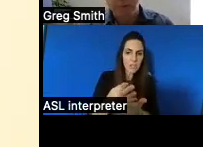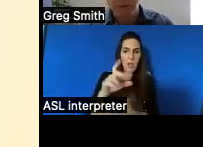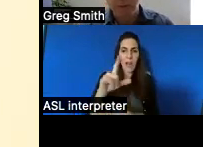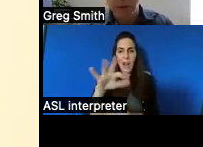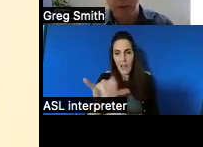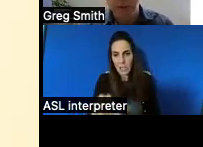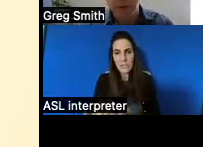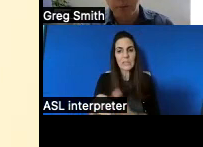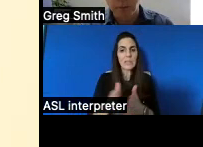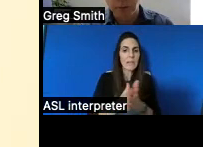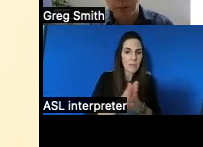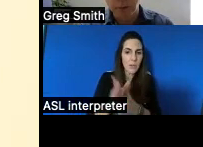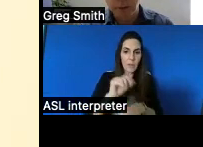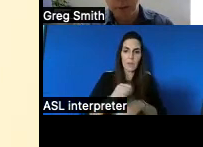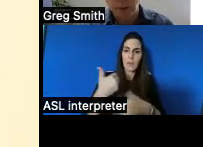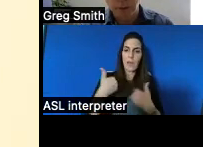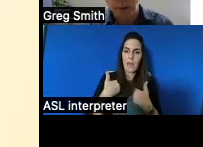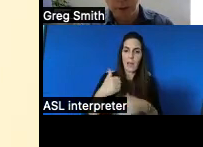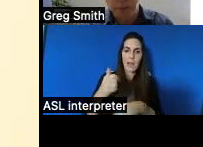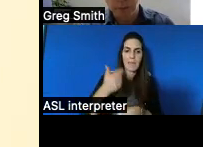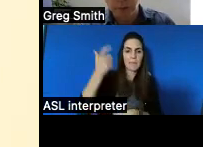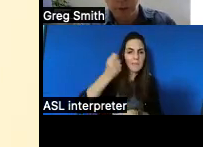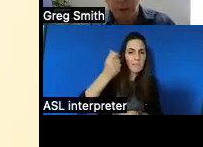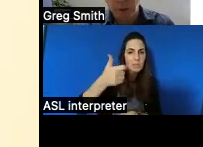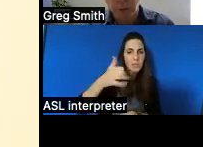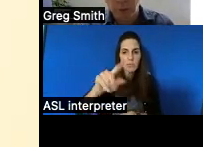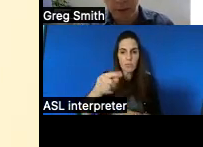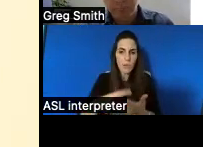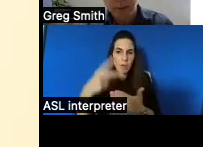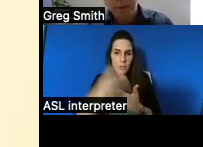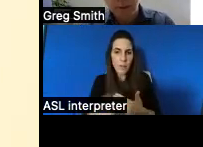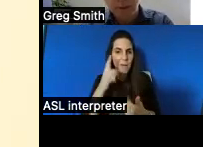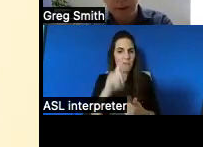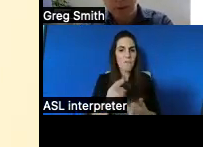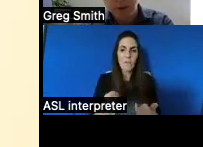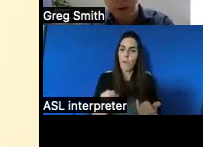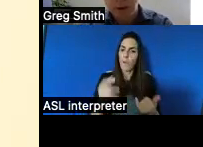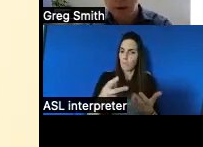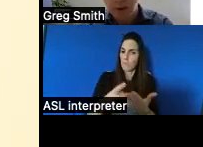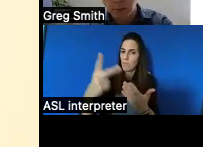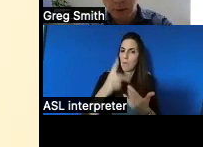makes grants available to to local programs to incorporate Financial education into the work